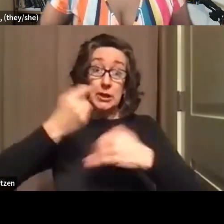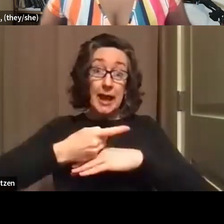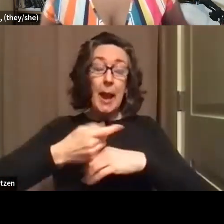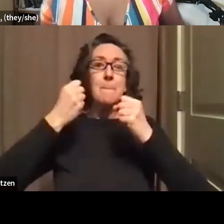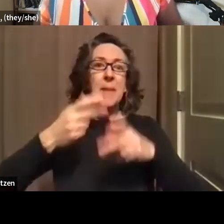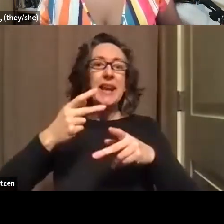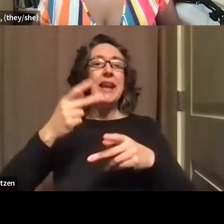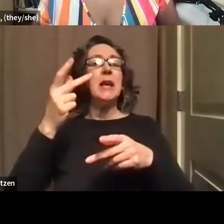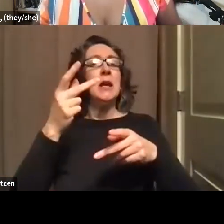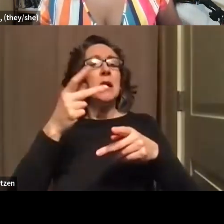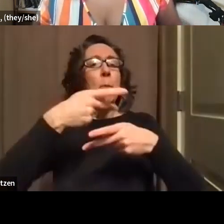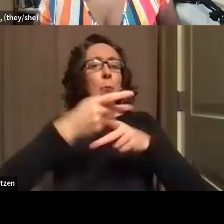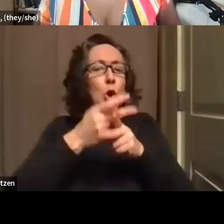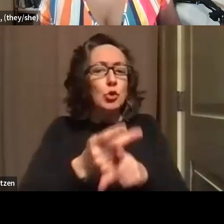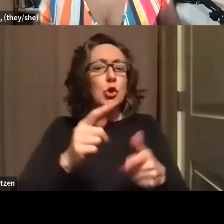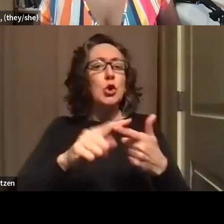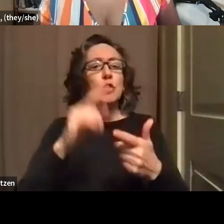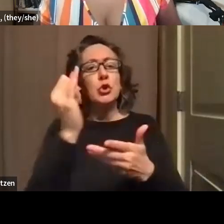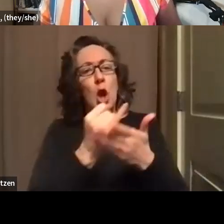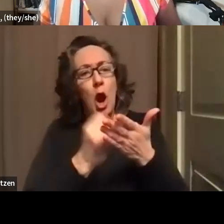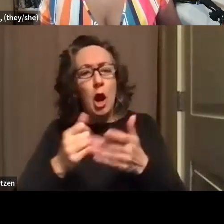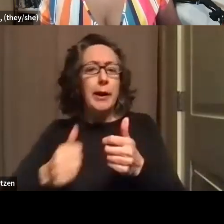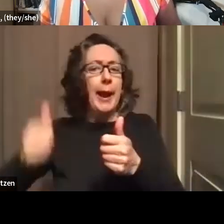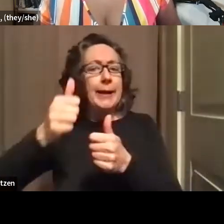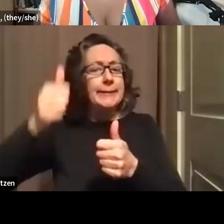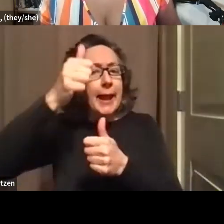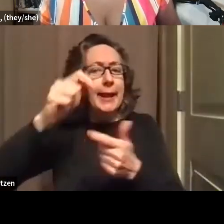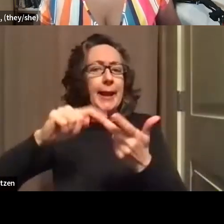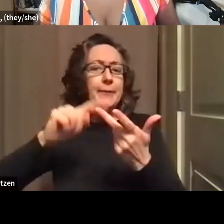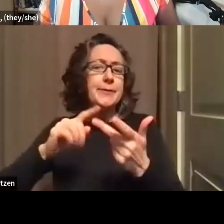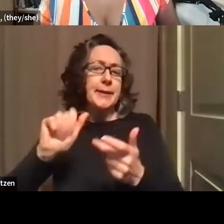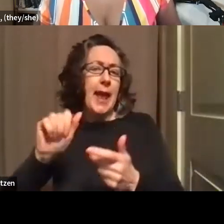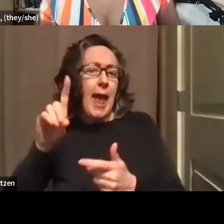I wrote an article called Producers from a Disabled Lens.